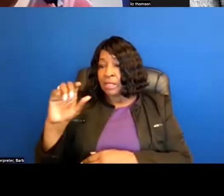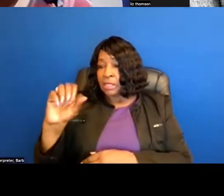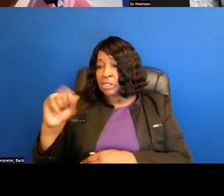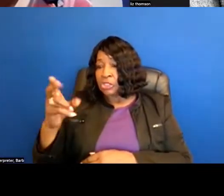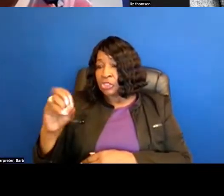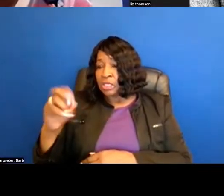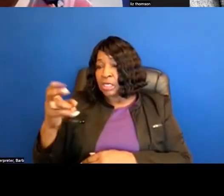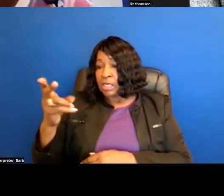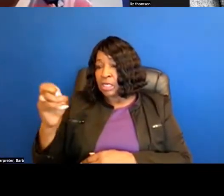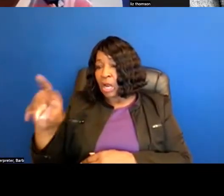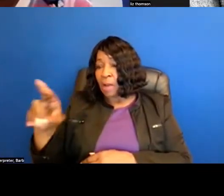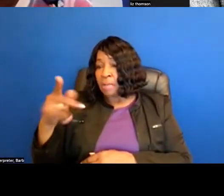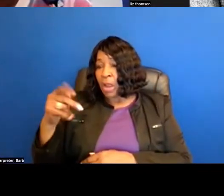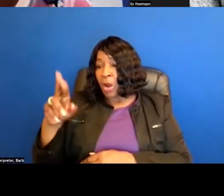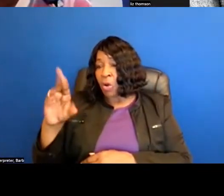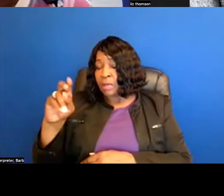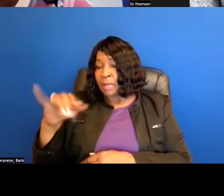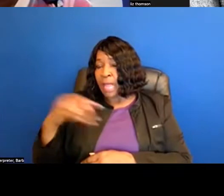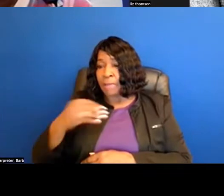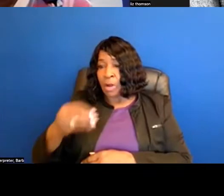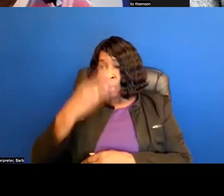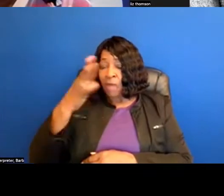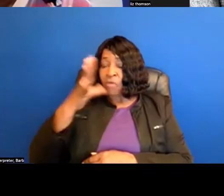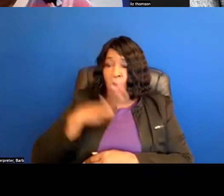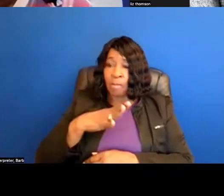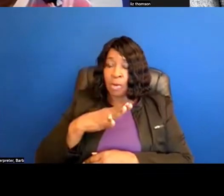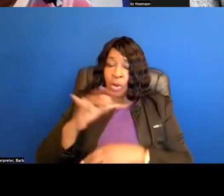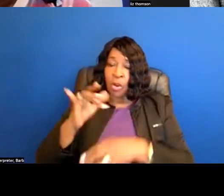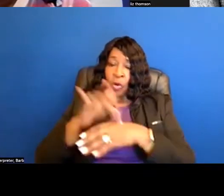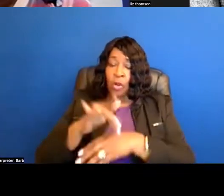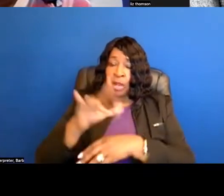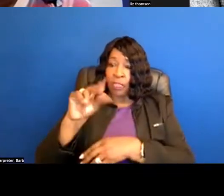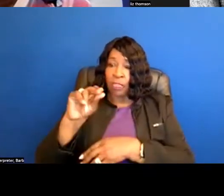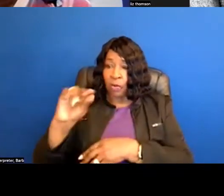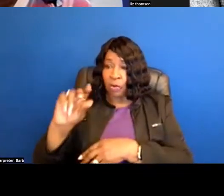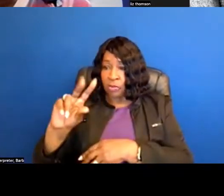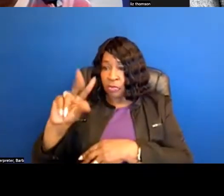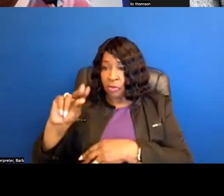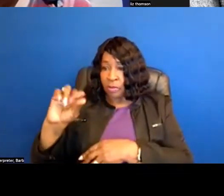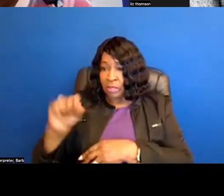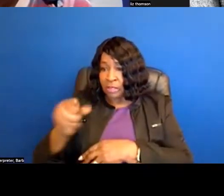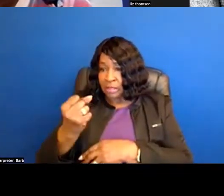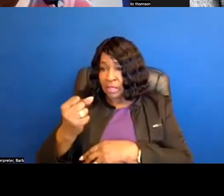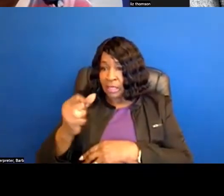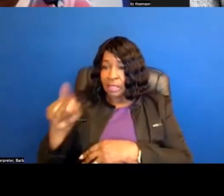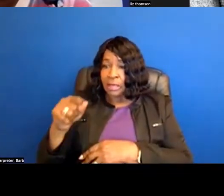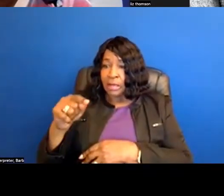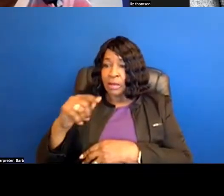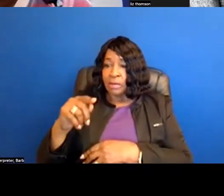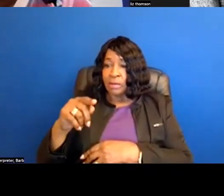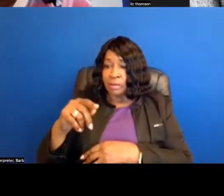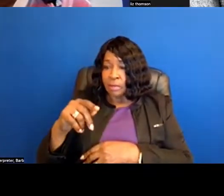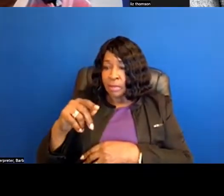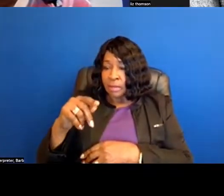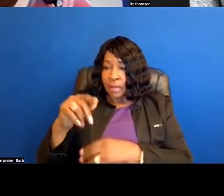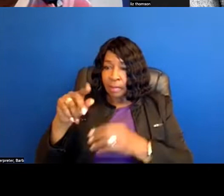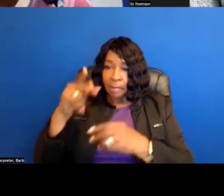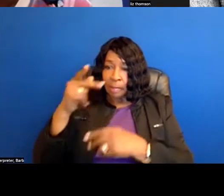I have pink black framed glasses and blonde hair straight with some brown roots coming in